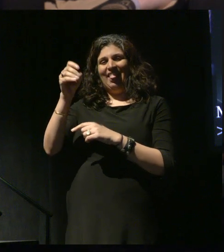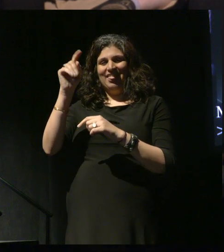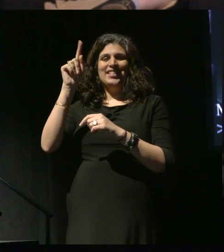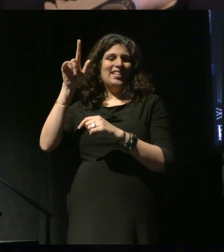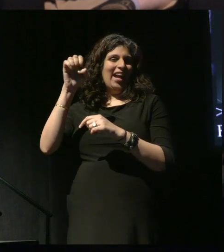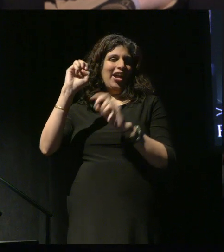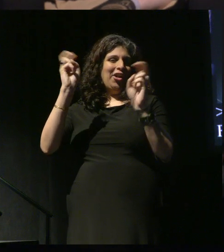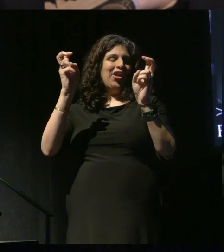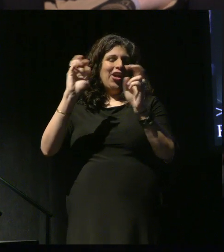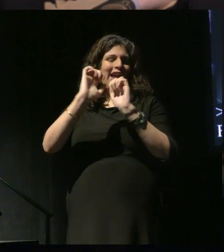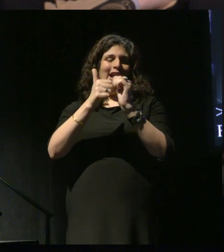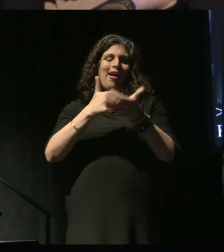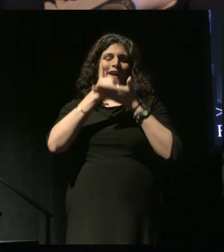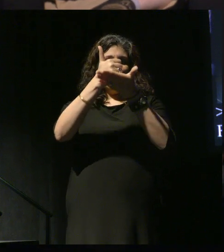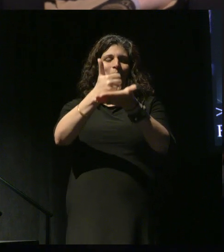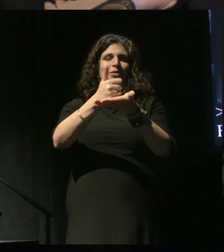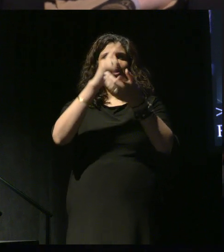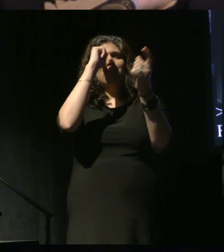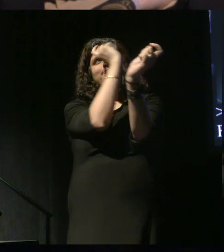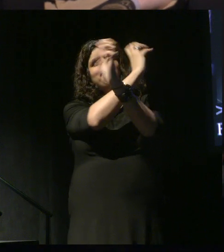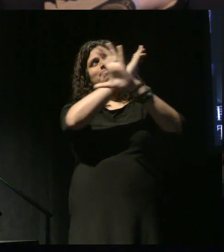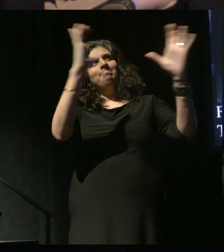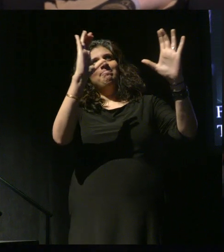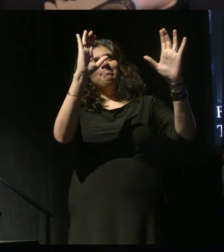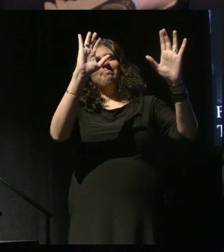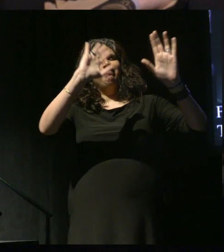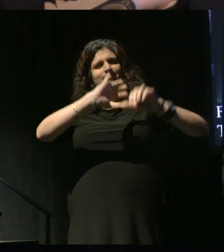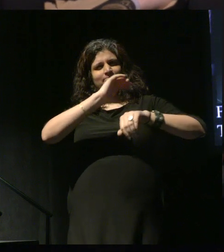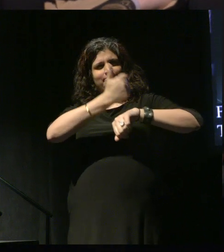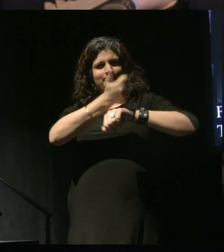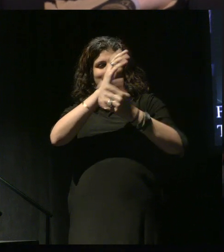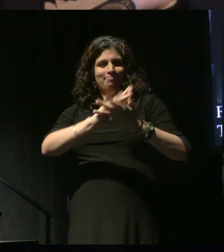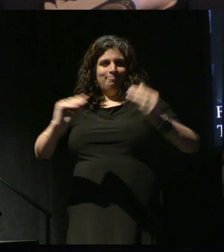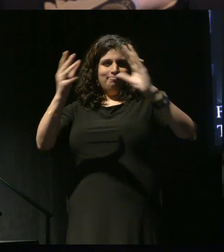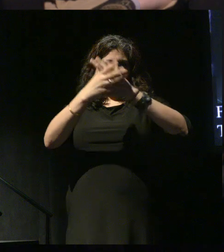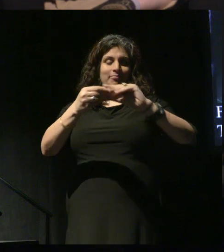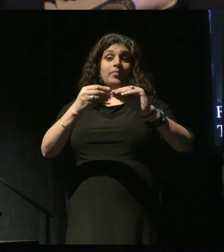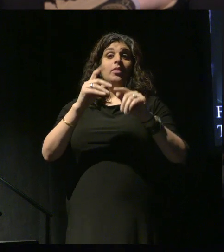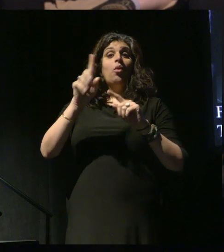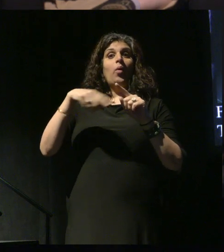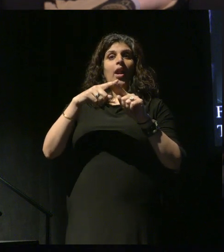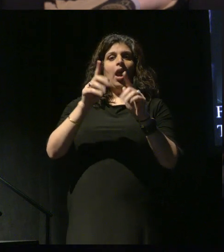you conceive of and frame this story. And I will say that when I first opened it,